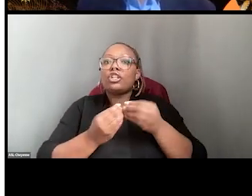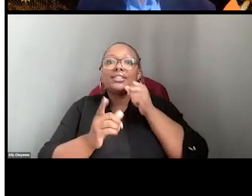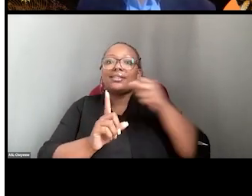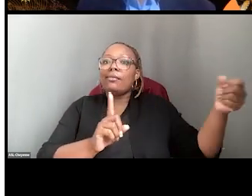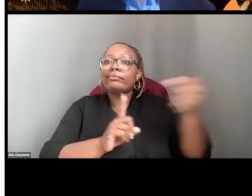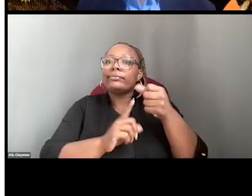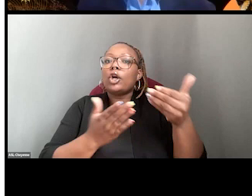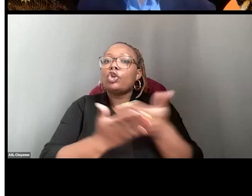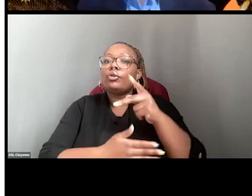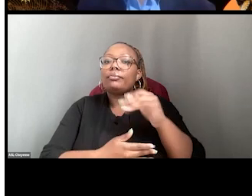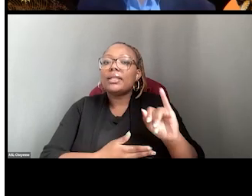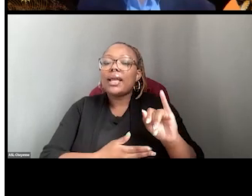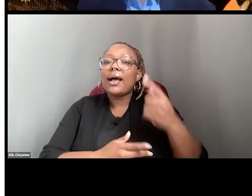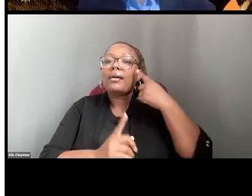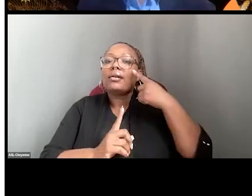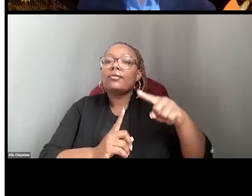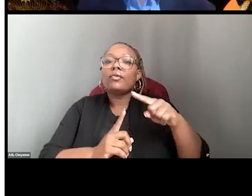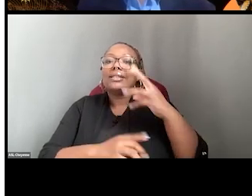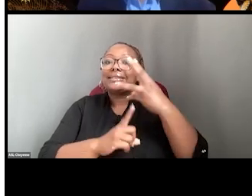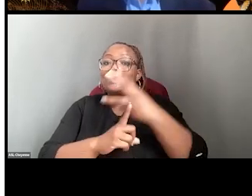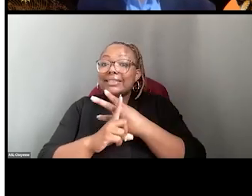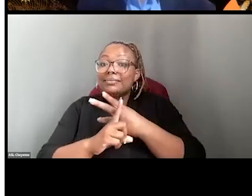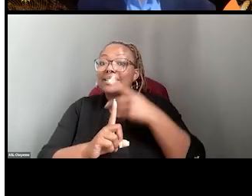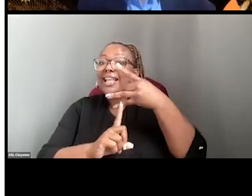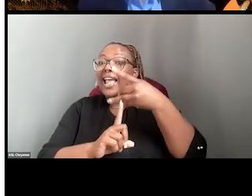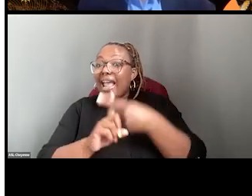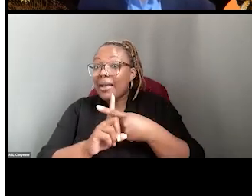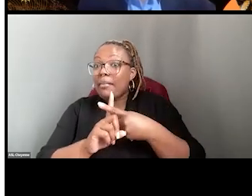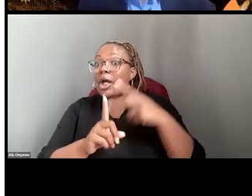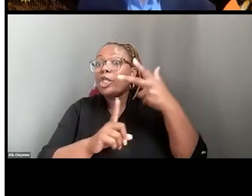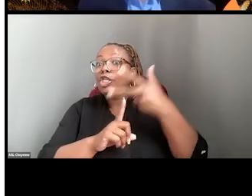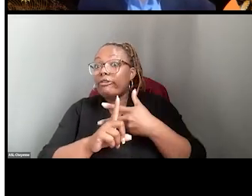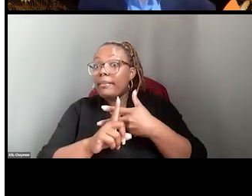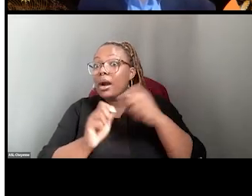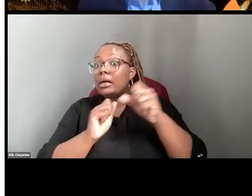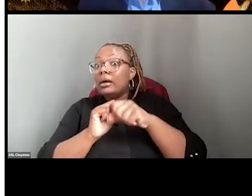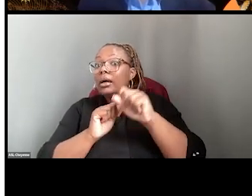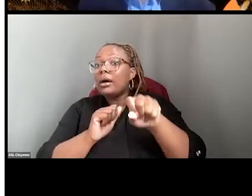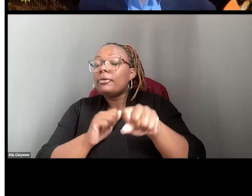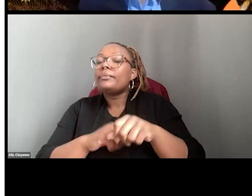six months, eight months, three months. Well, if there are any expenses that were incurred during that period of time